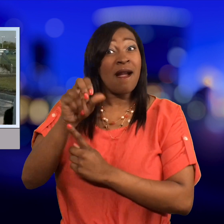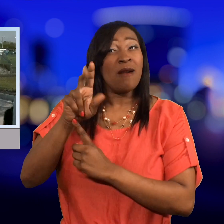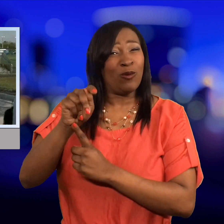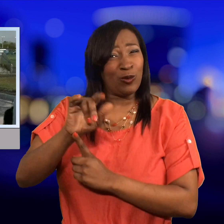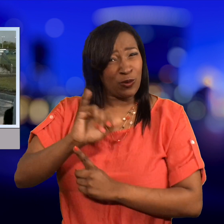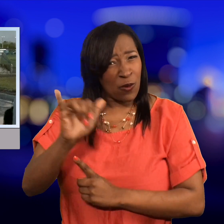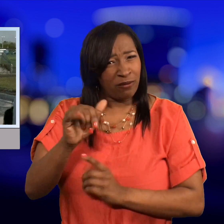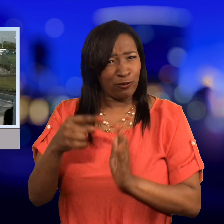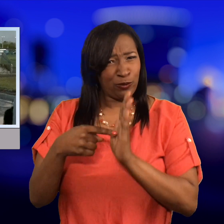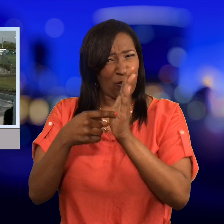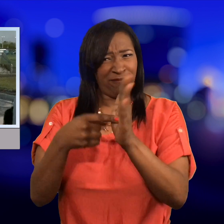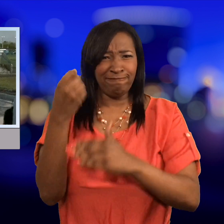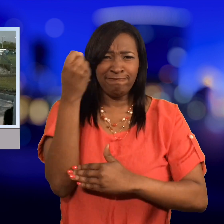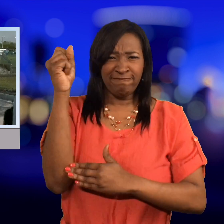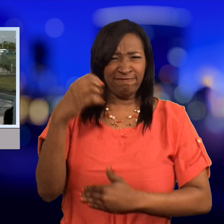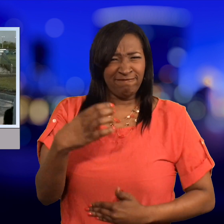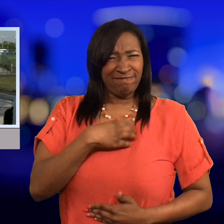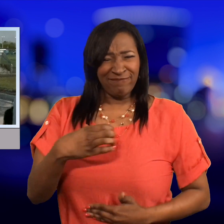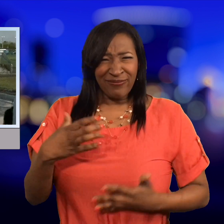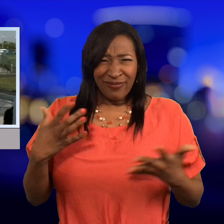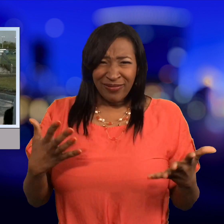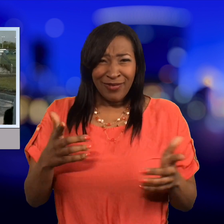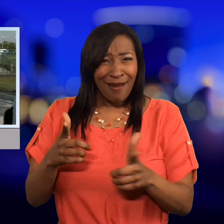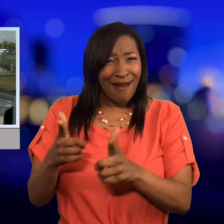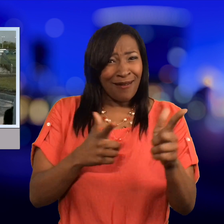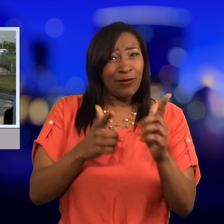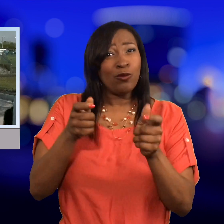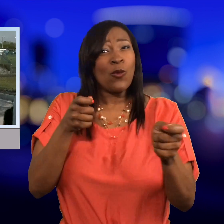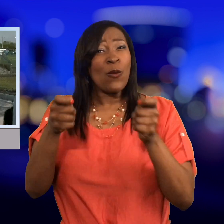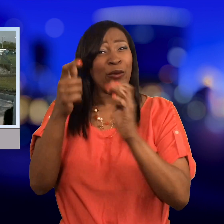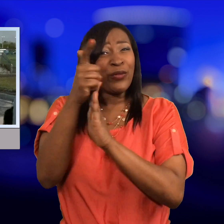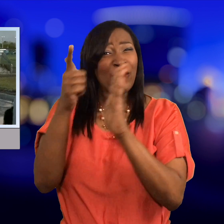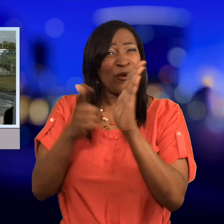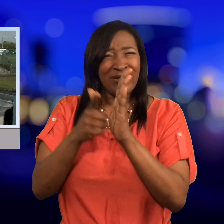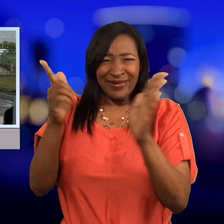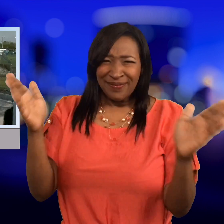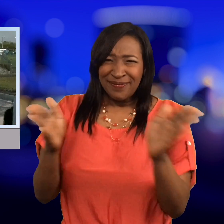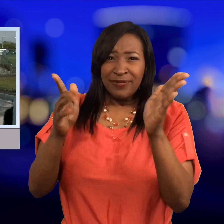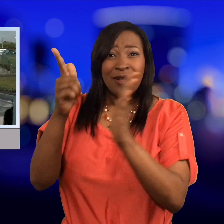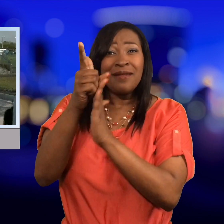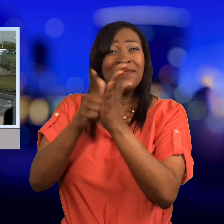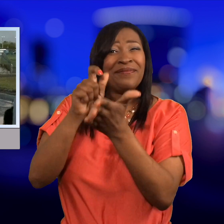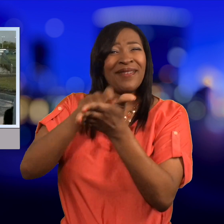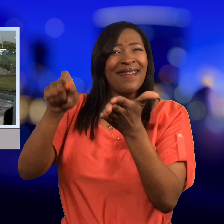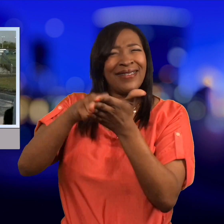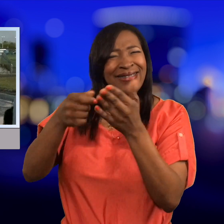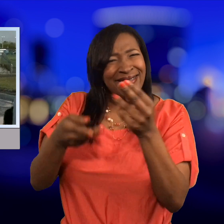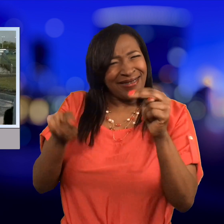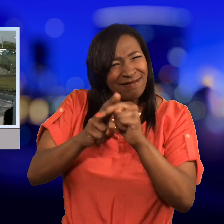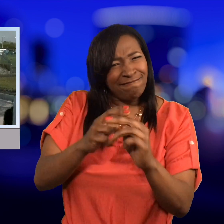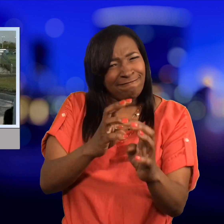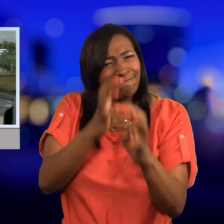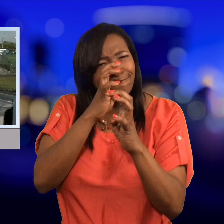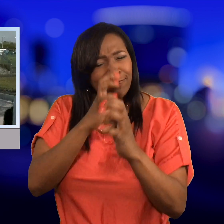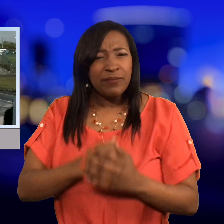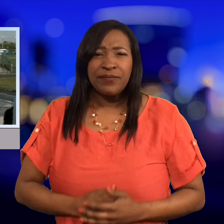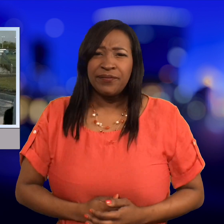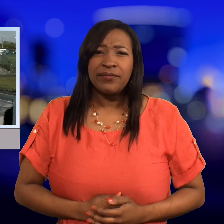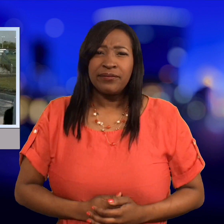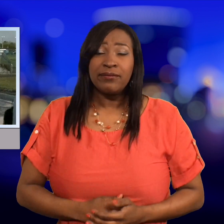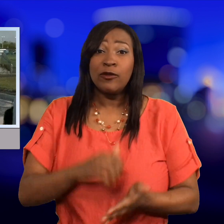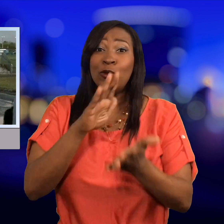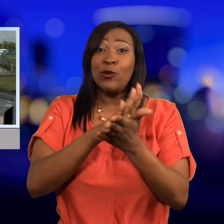The walkout is also a protest to urge lawmakers to pass stricter gun control laws.